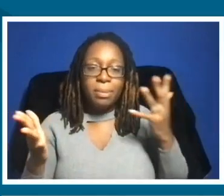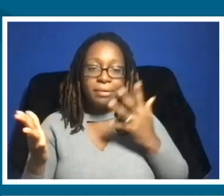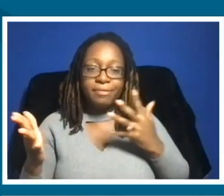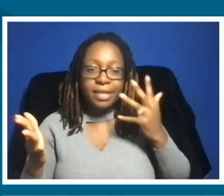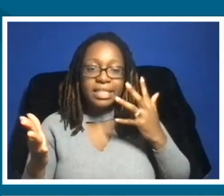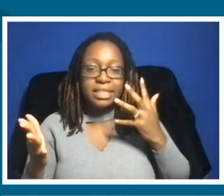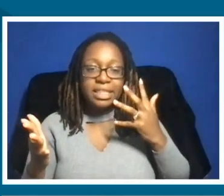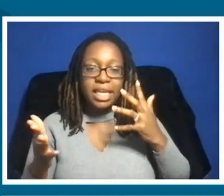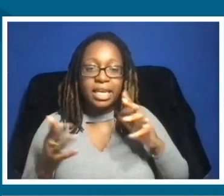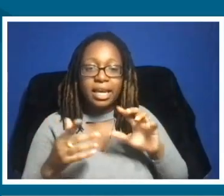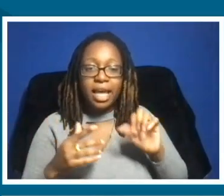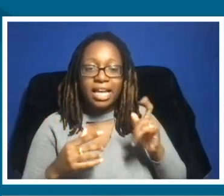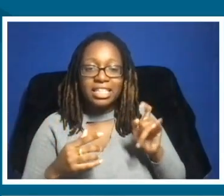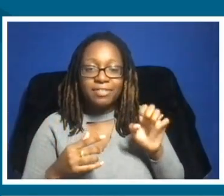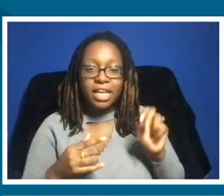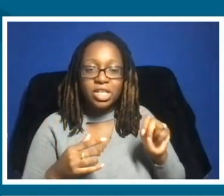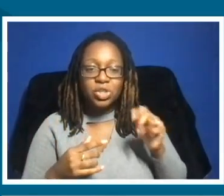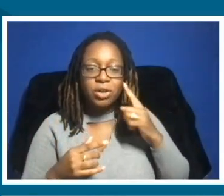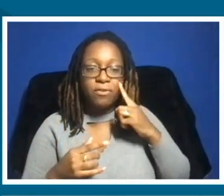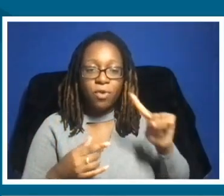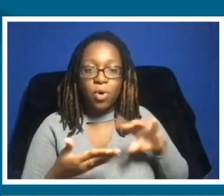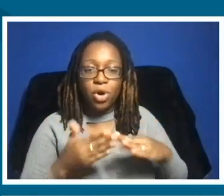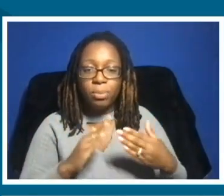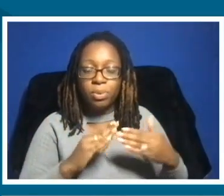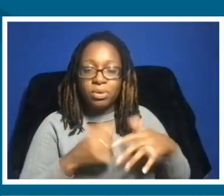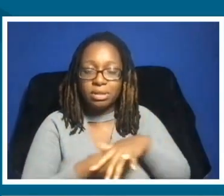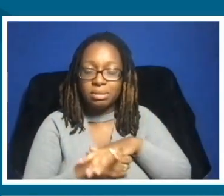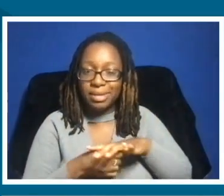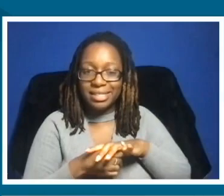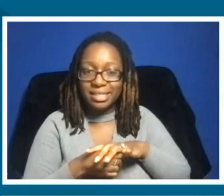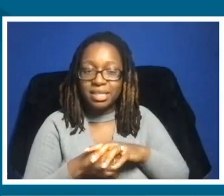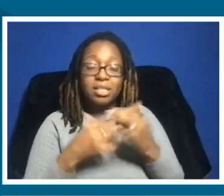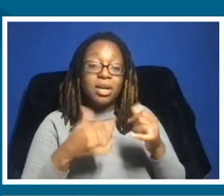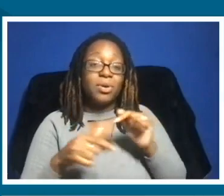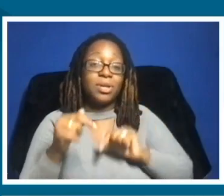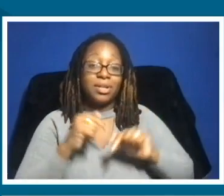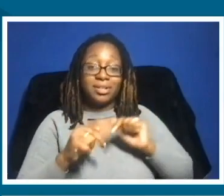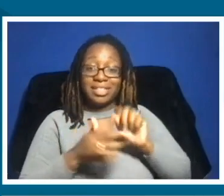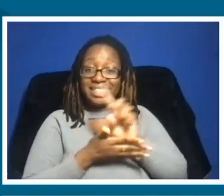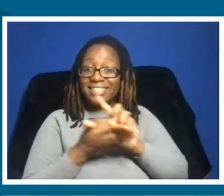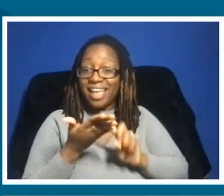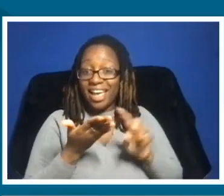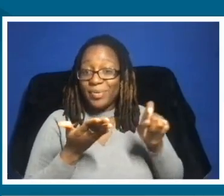and to start in order to get there we need to backwards design like teachers